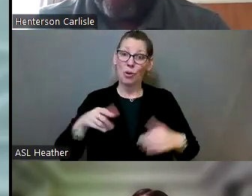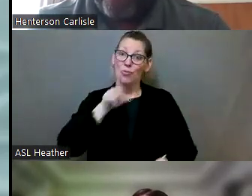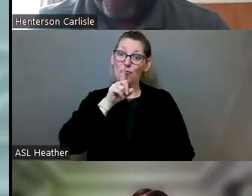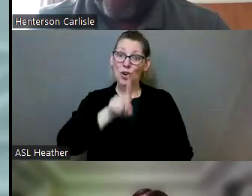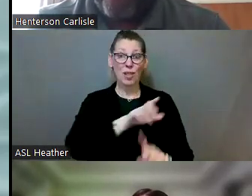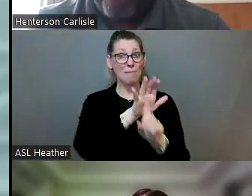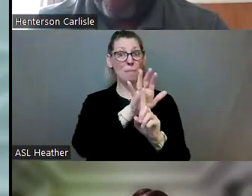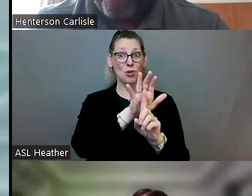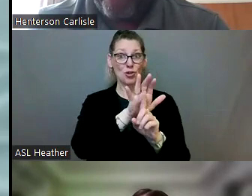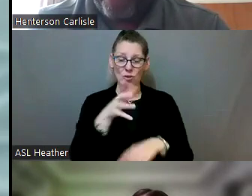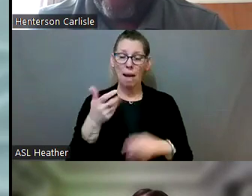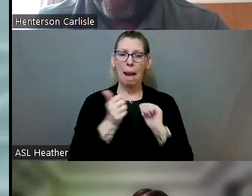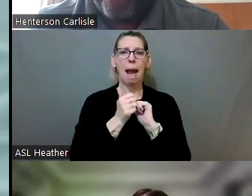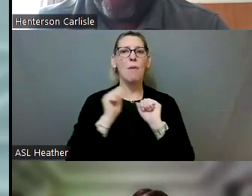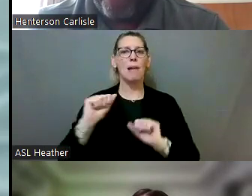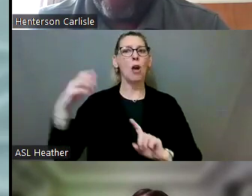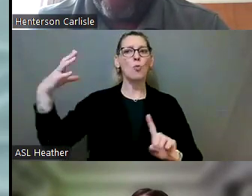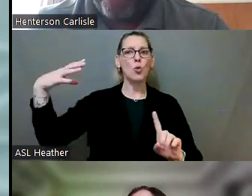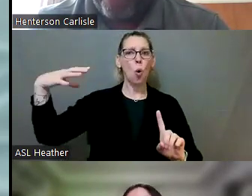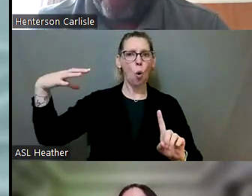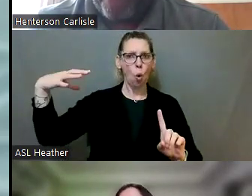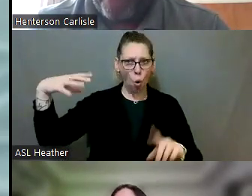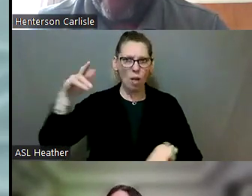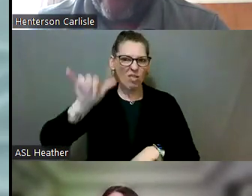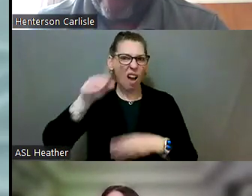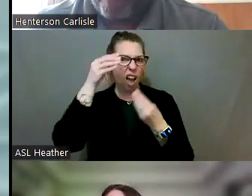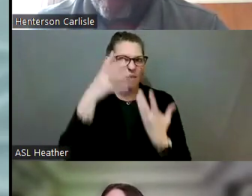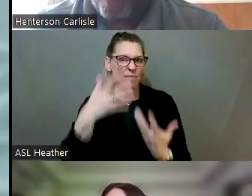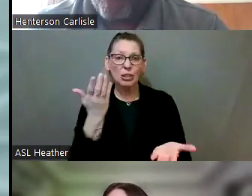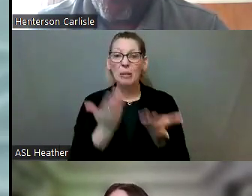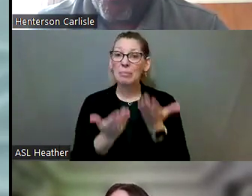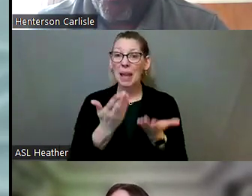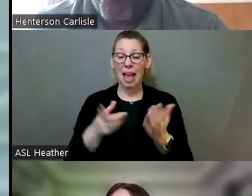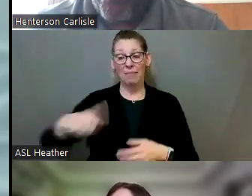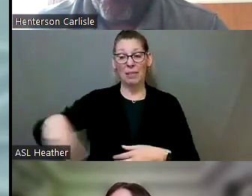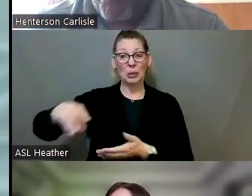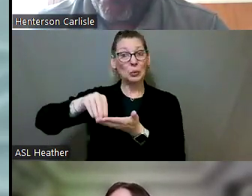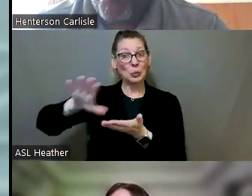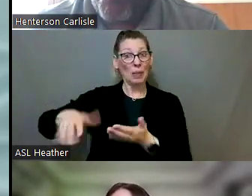a way to record some of this information, perhaps by students themselves who speak the